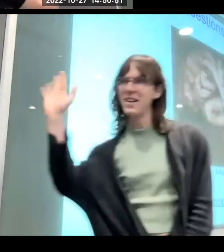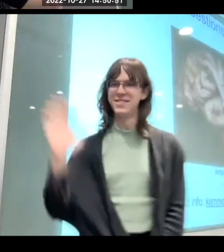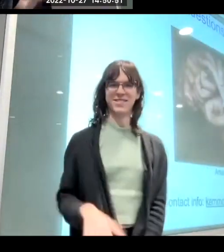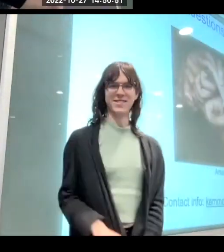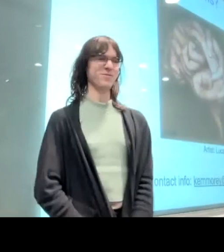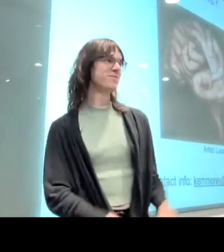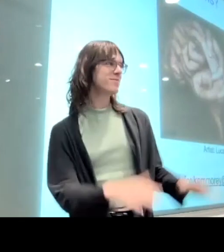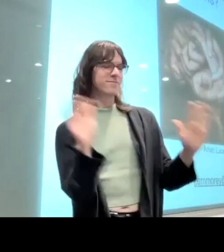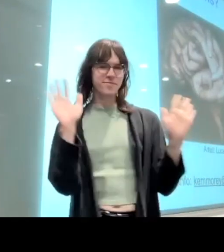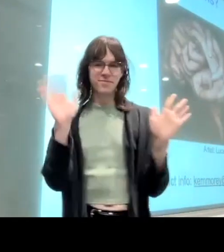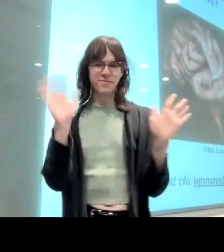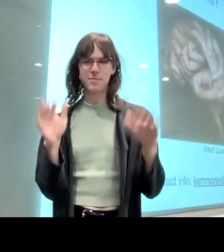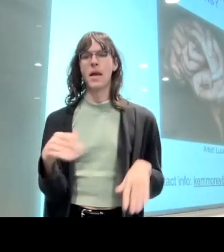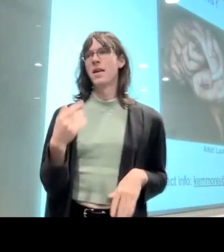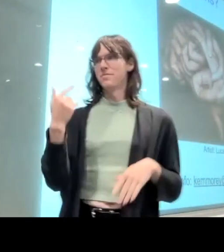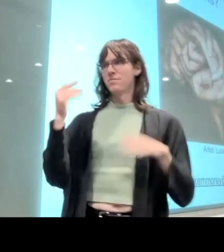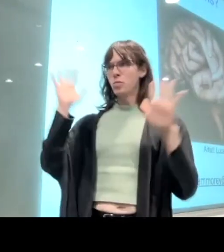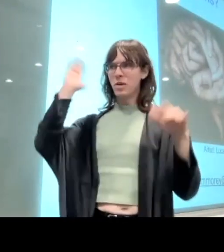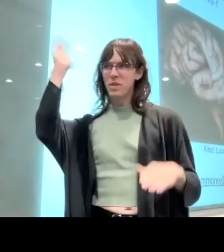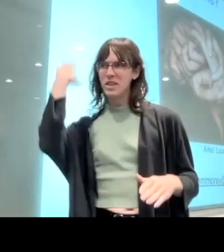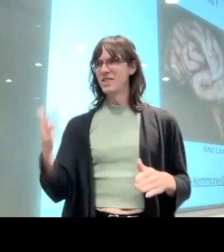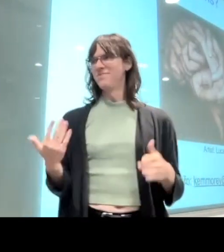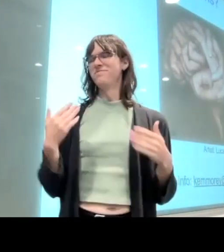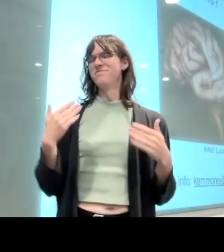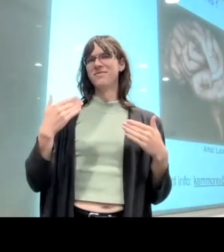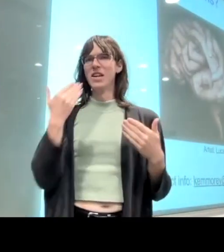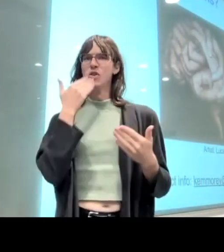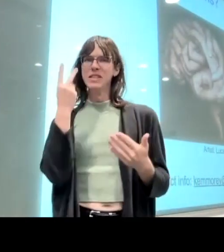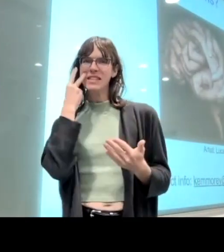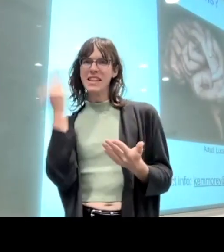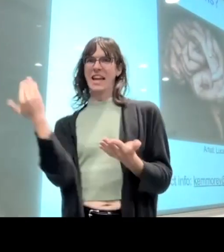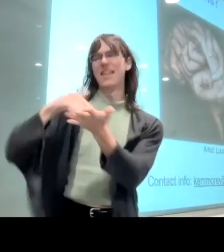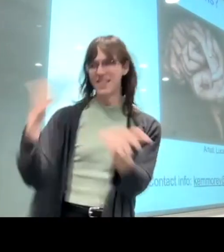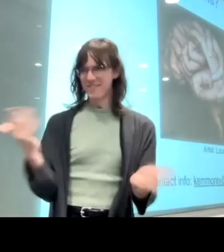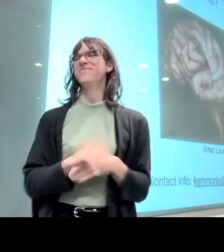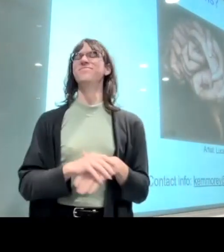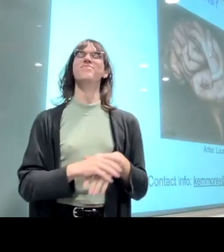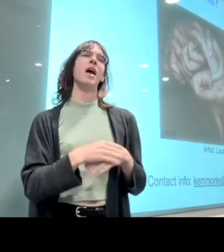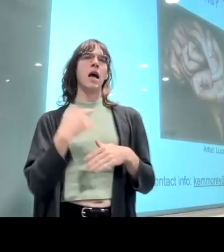So in your research you have to use that assignment